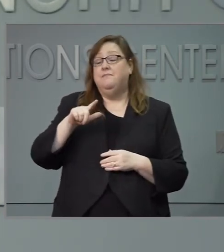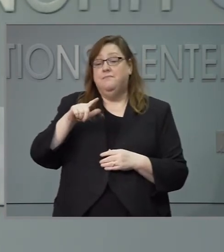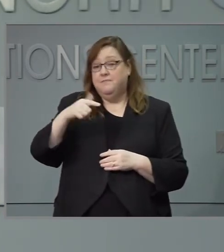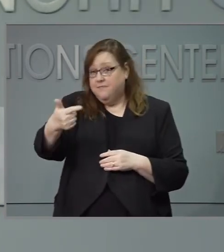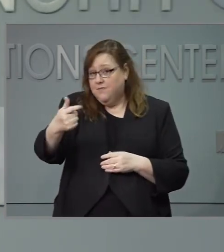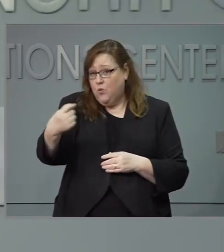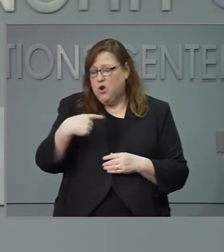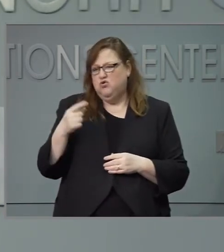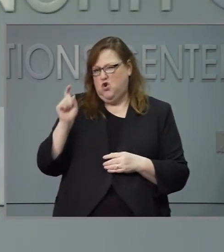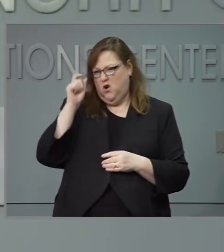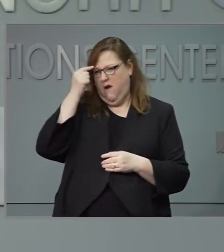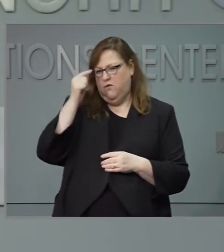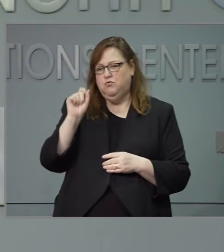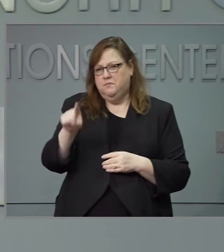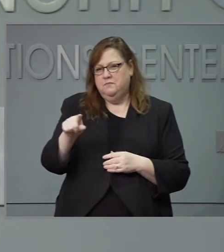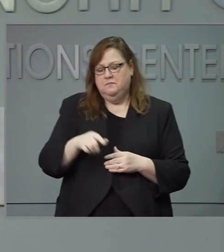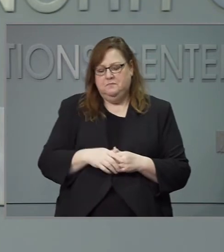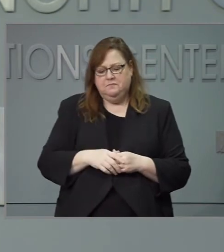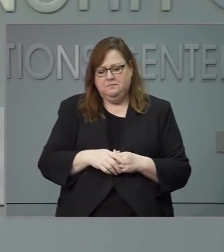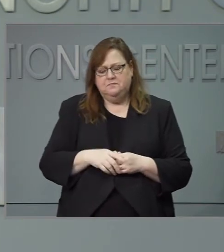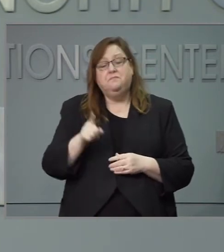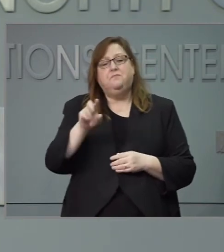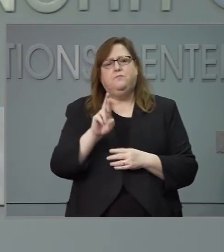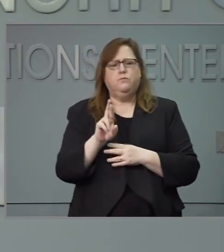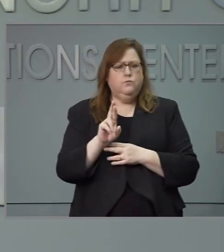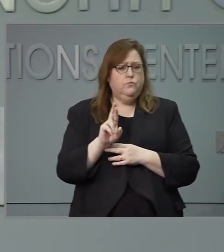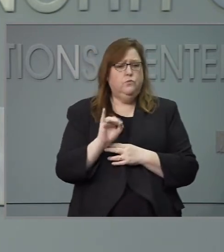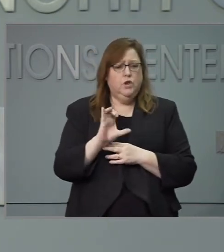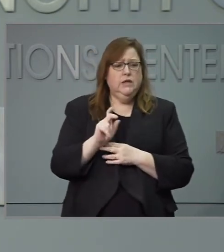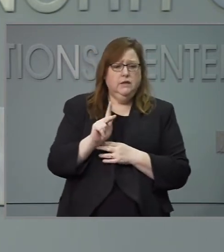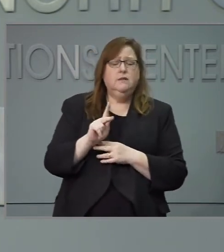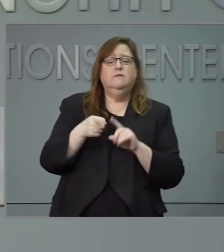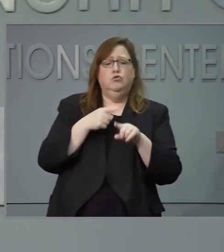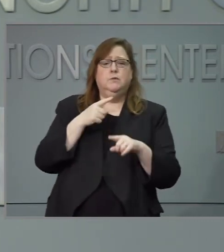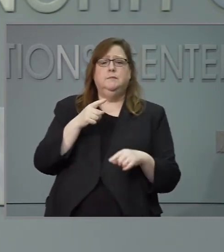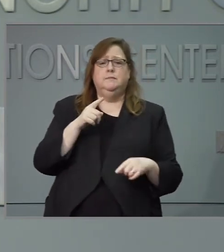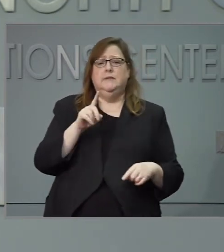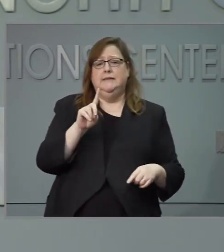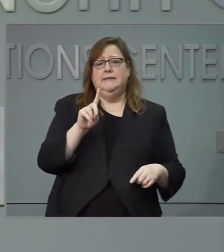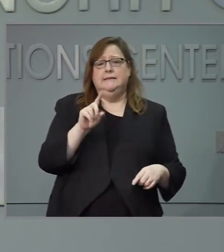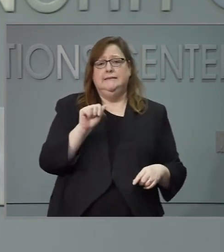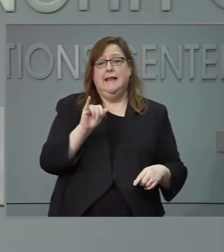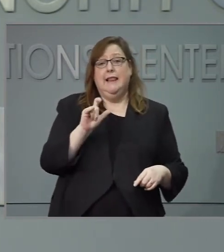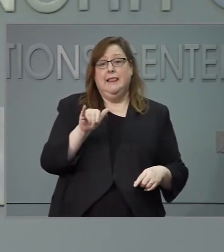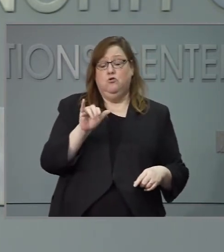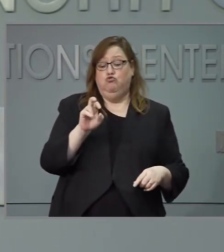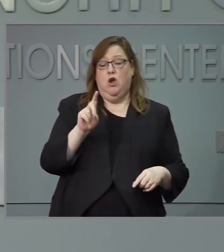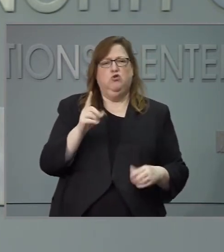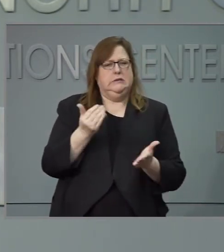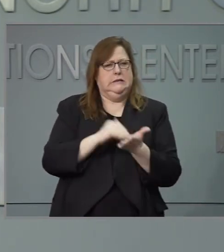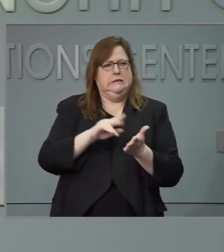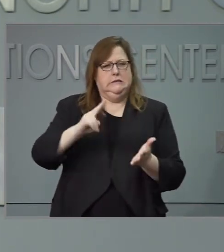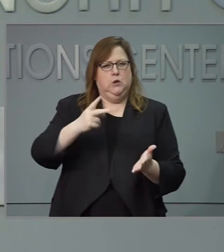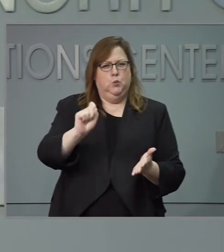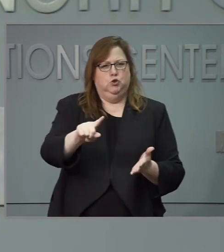NEGOCIOS ESTÁN SUFRIENDO, QUE NO TIENEN RESTRICCIONES ECONÓMICAS Y ES PORQUE MUCHAS PERSONAS NO VAN A PARTICIPAR EN LA ECONOMÍA